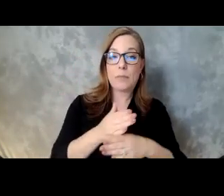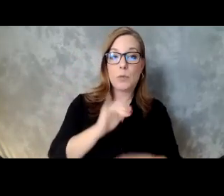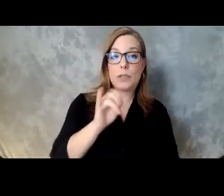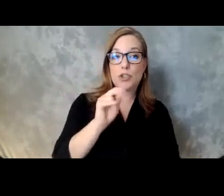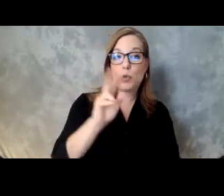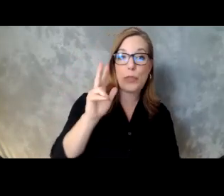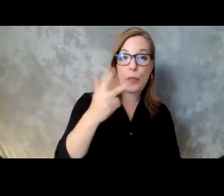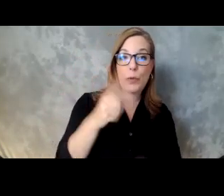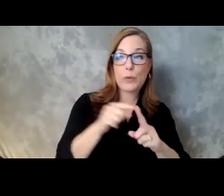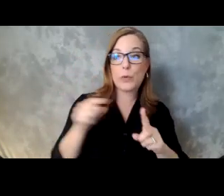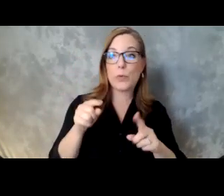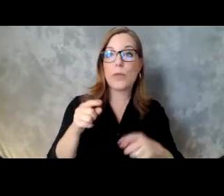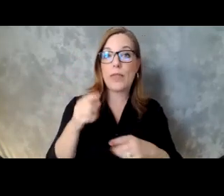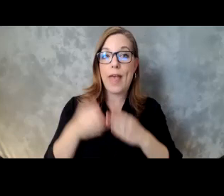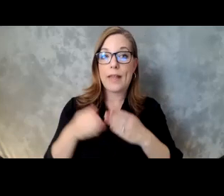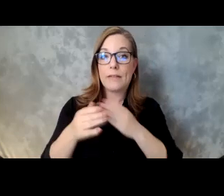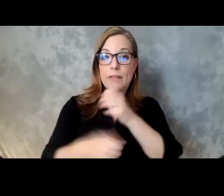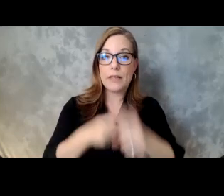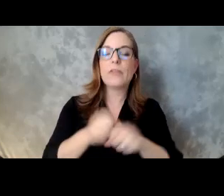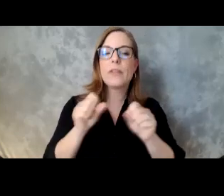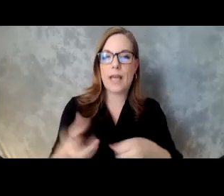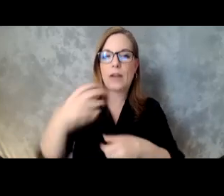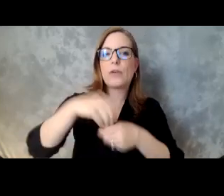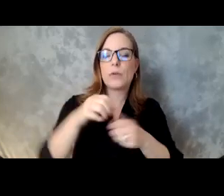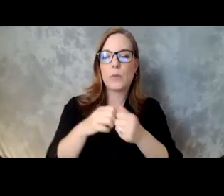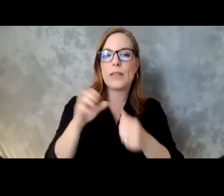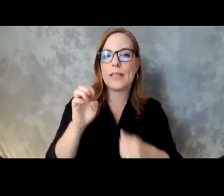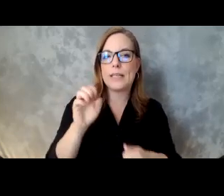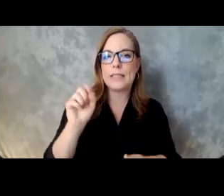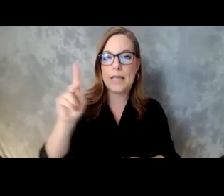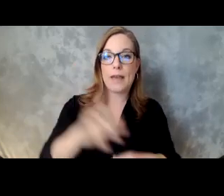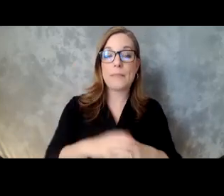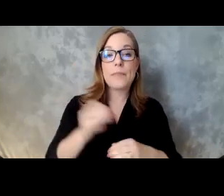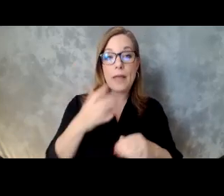year can be included in ETK. And then rules for children with birthdays between July one